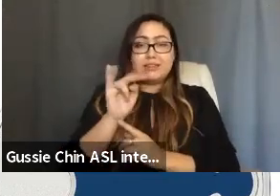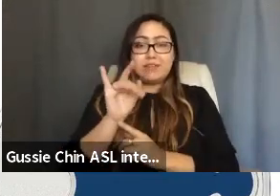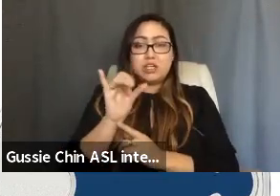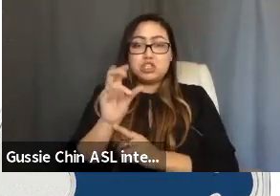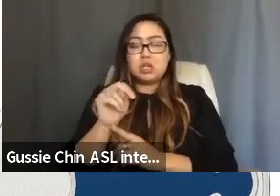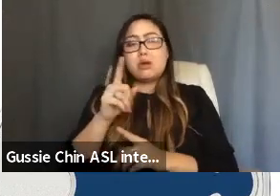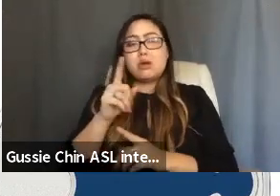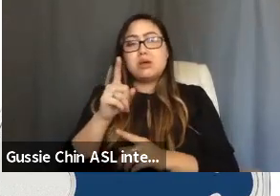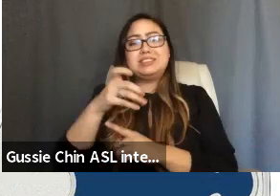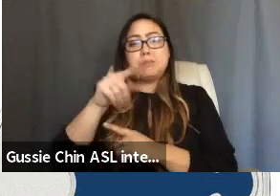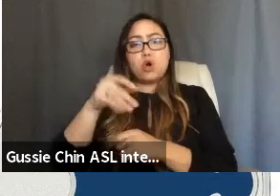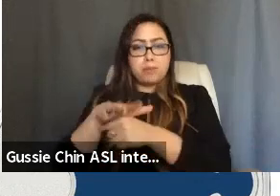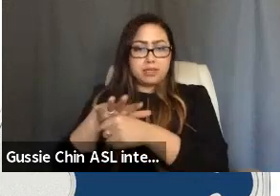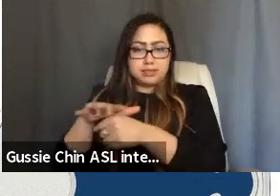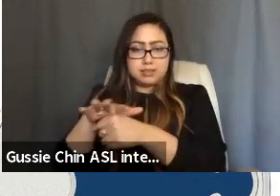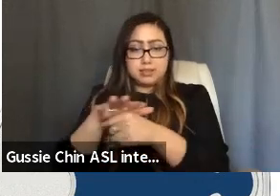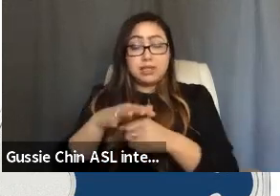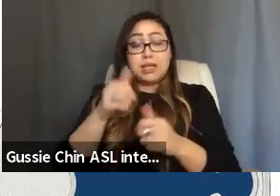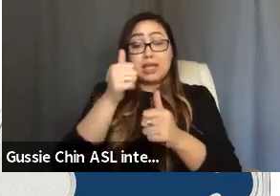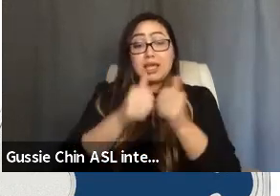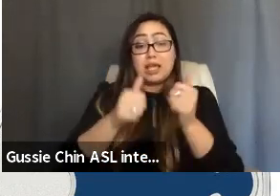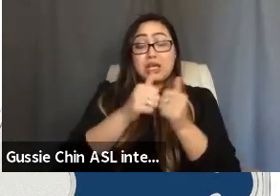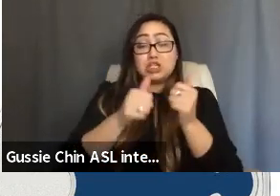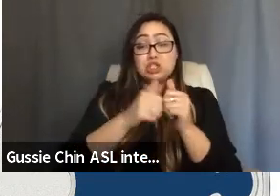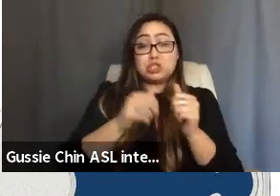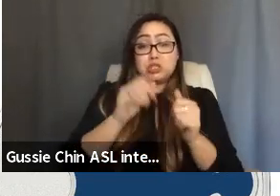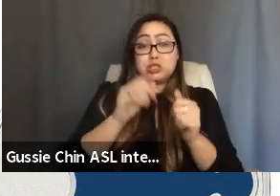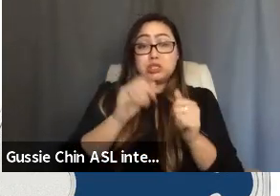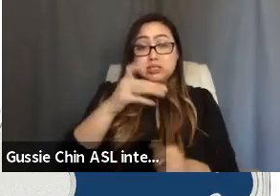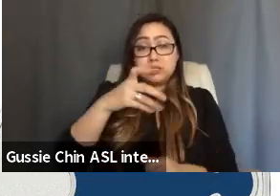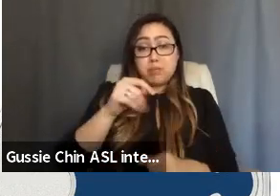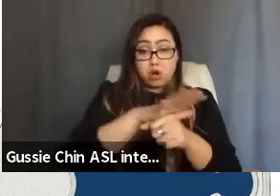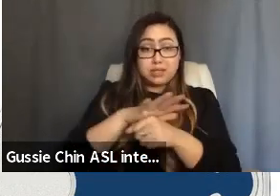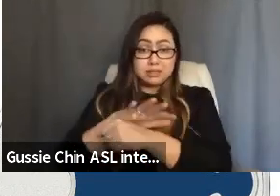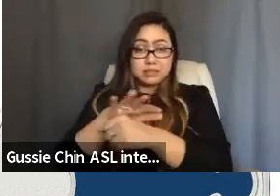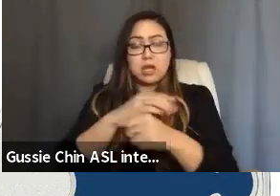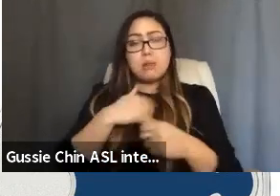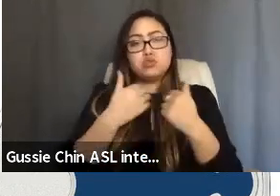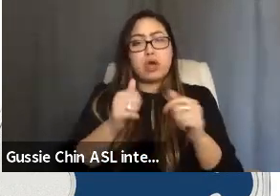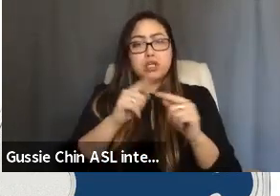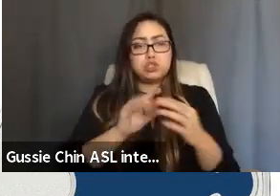under each of the departments are divisions. And so trying to build those relationships as we go,